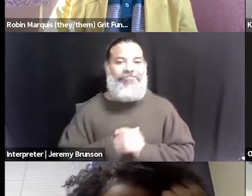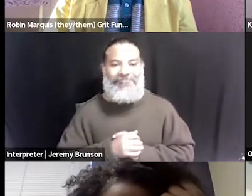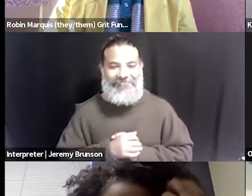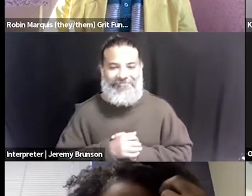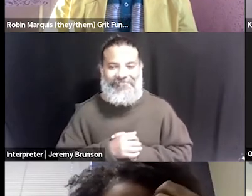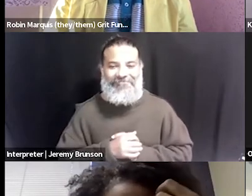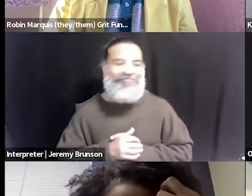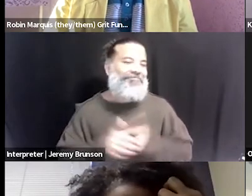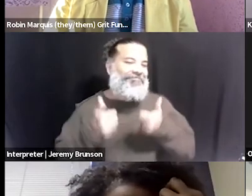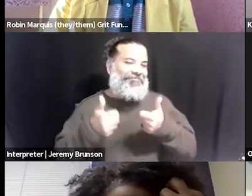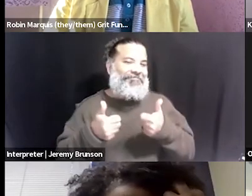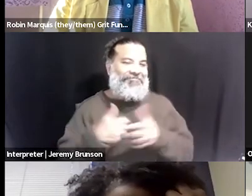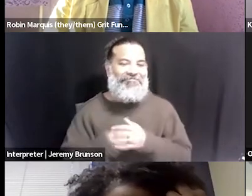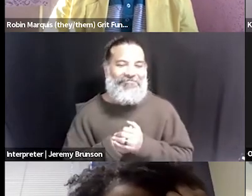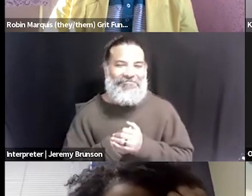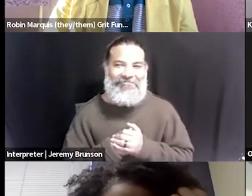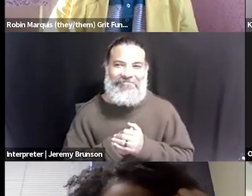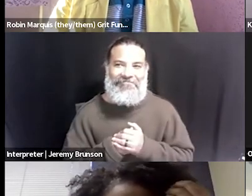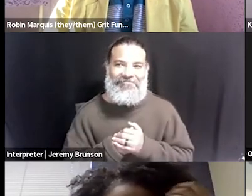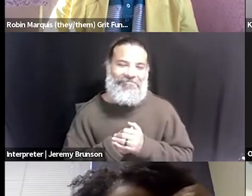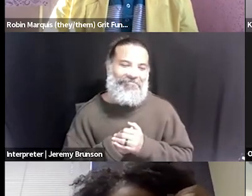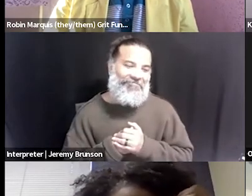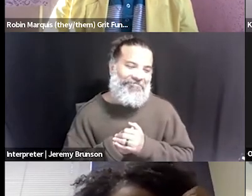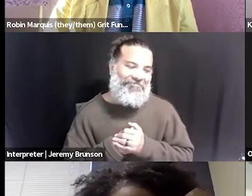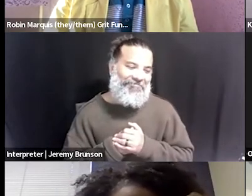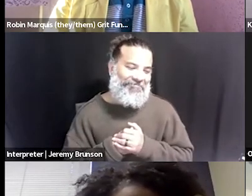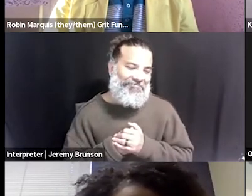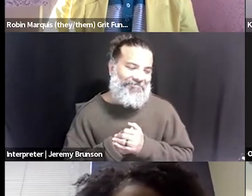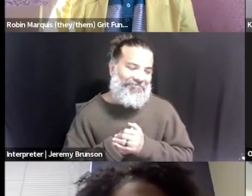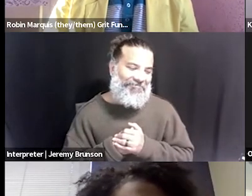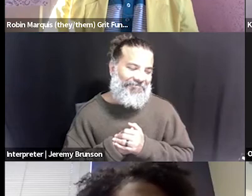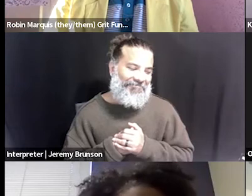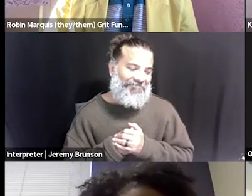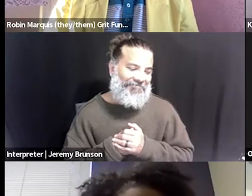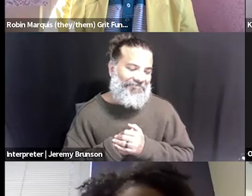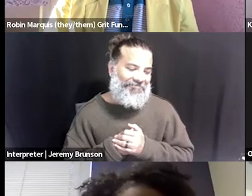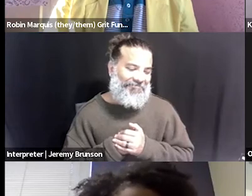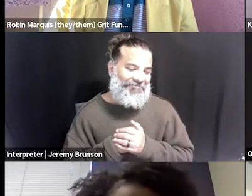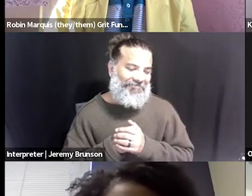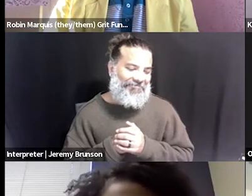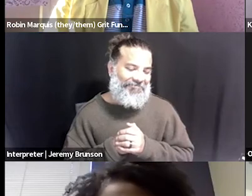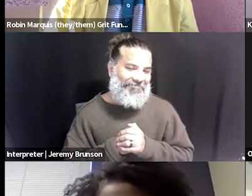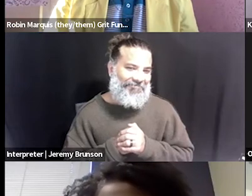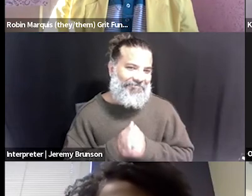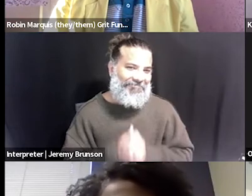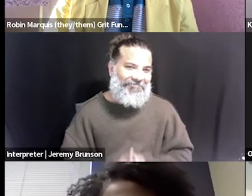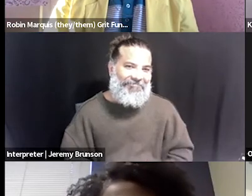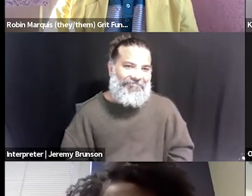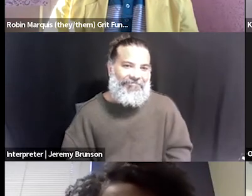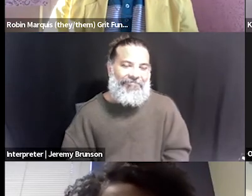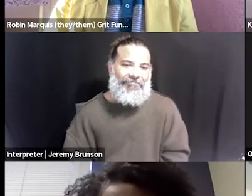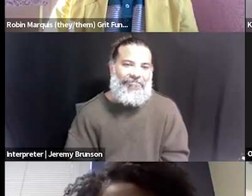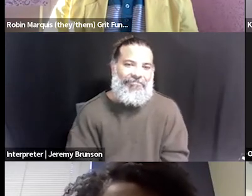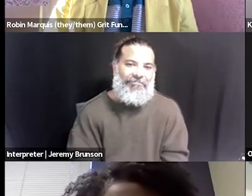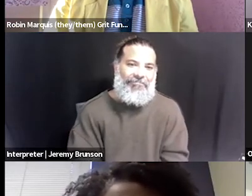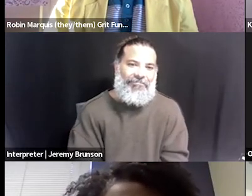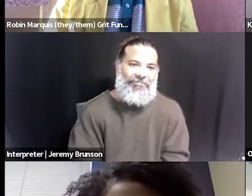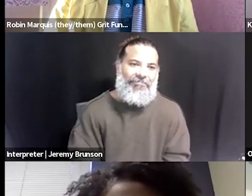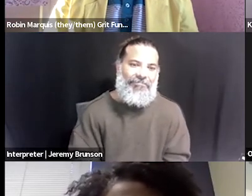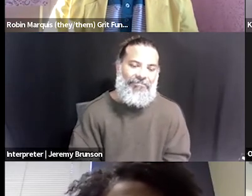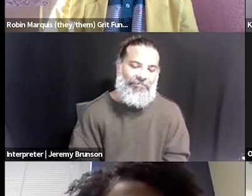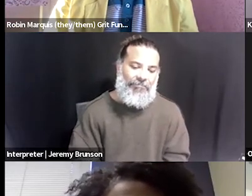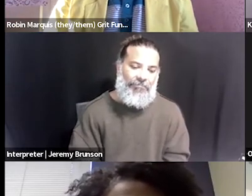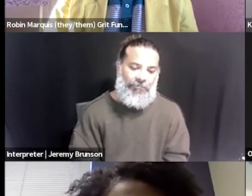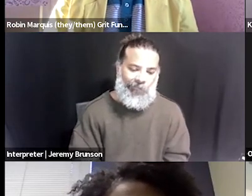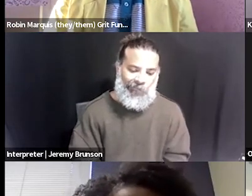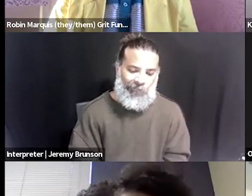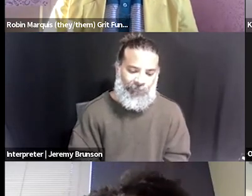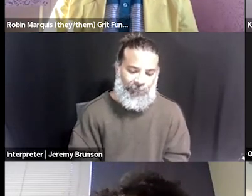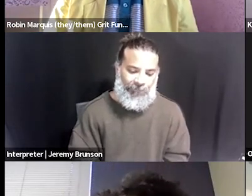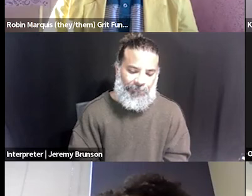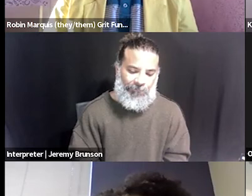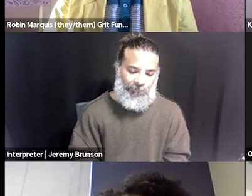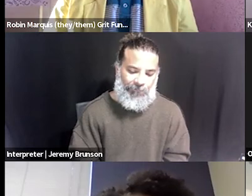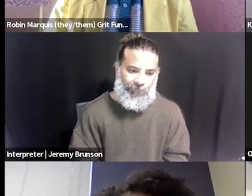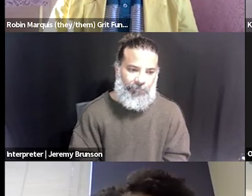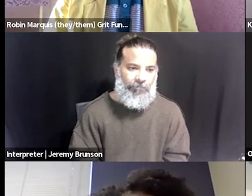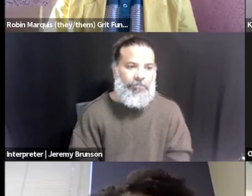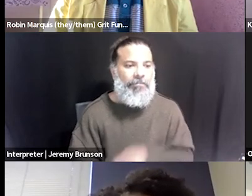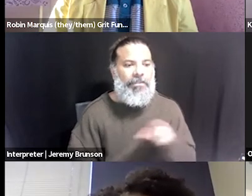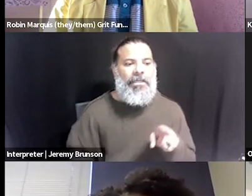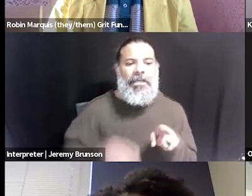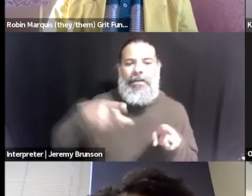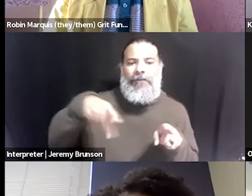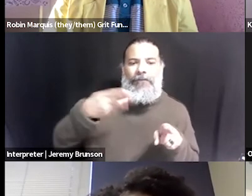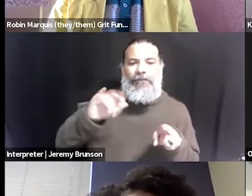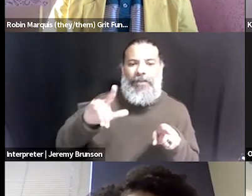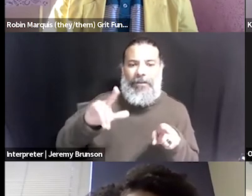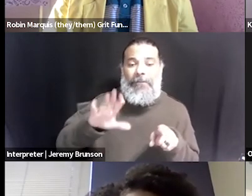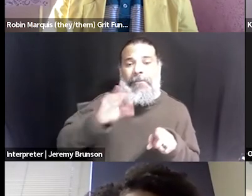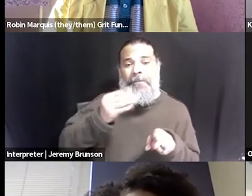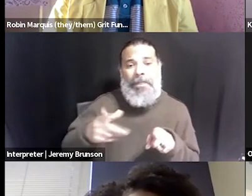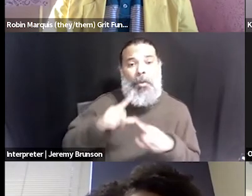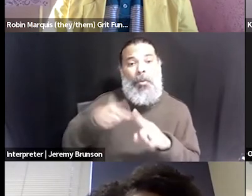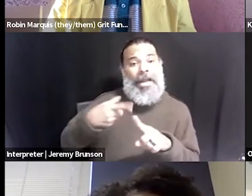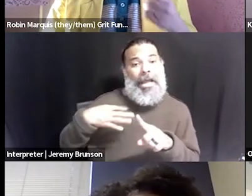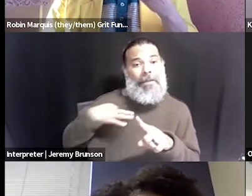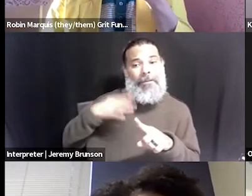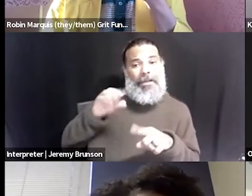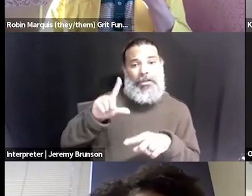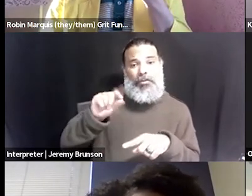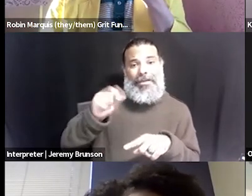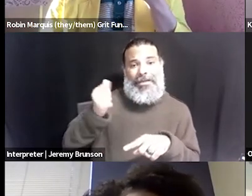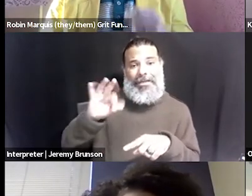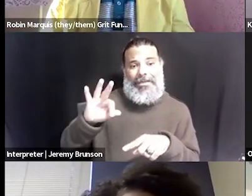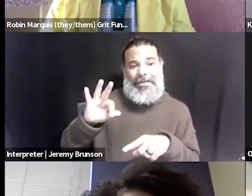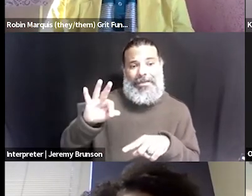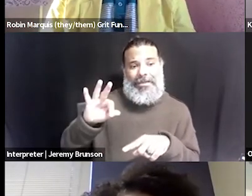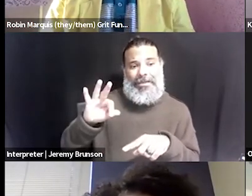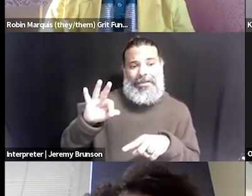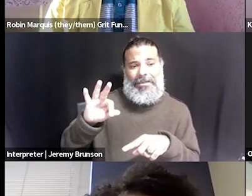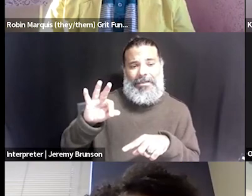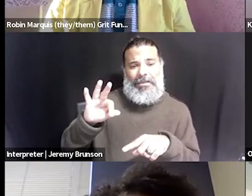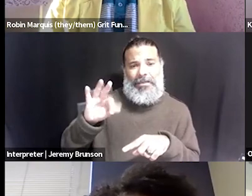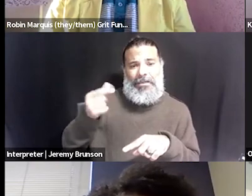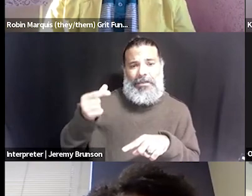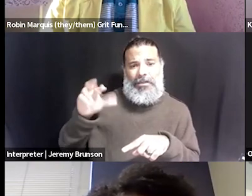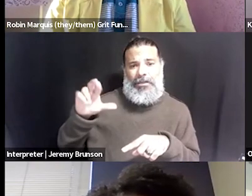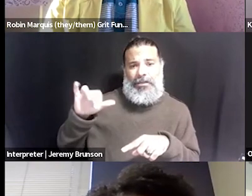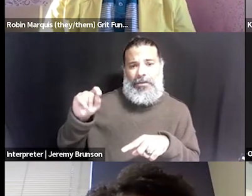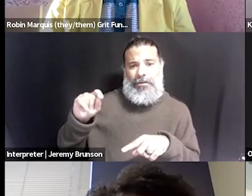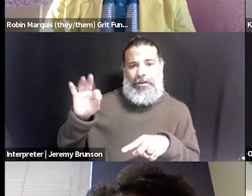I will chime in and say when I applied in 2019, Grit Fund compared to other stuff I